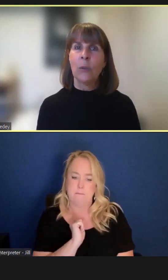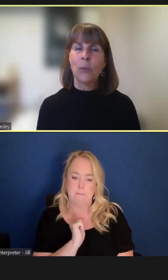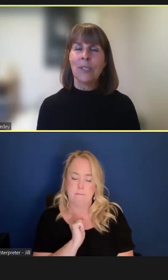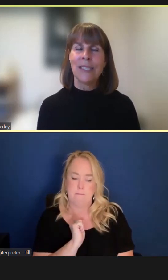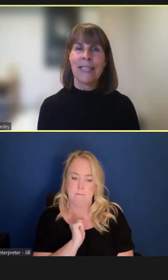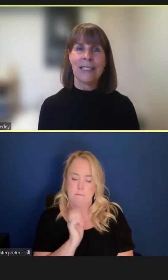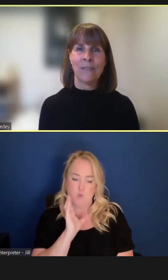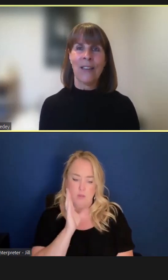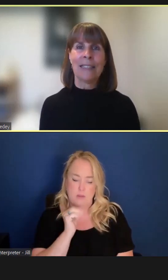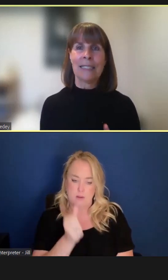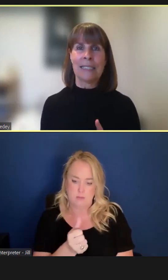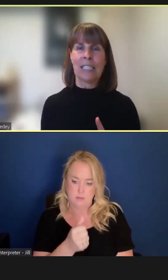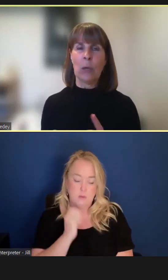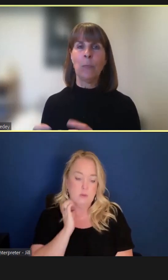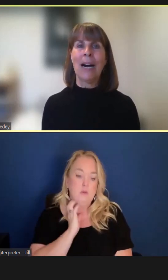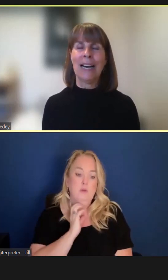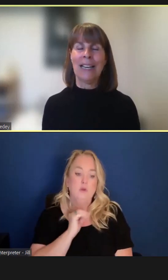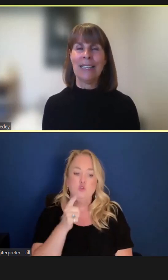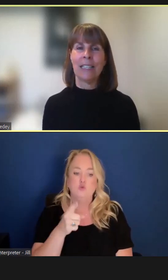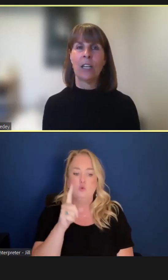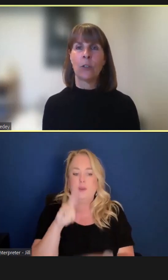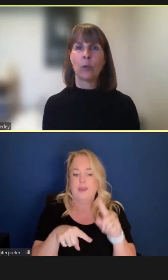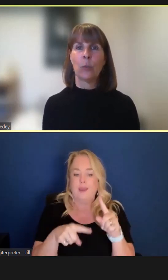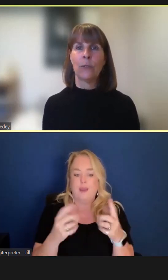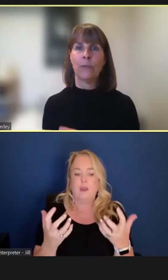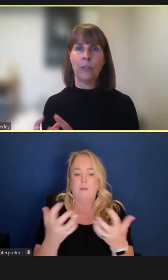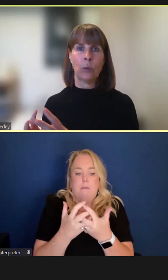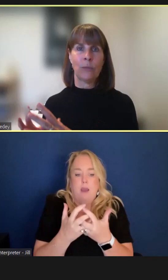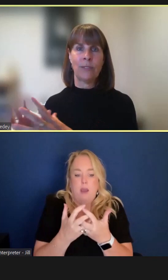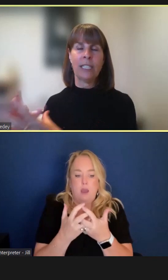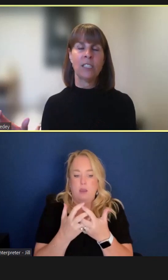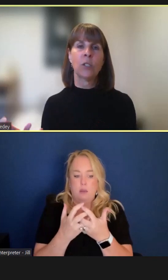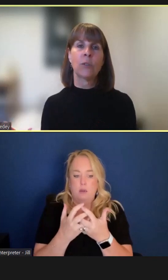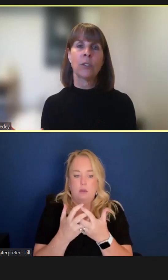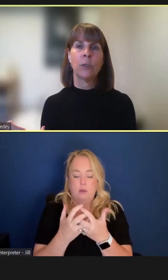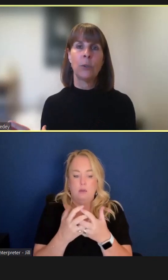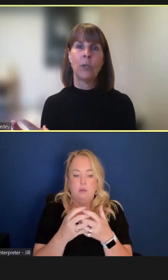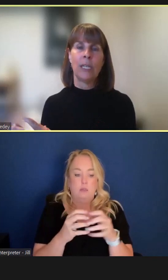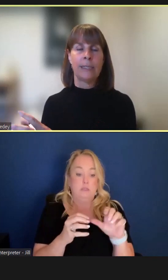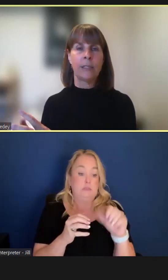really can't validly combine a group of you know 10 children who did one